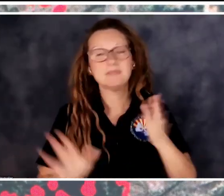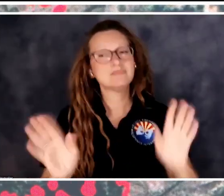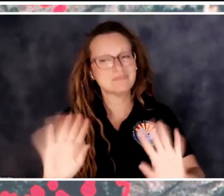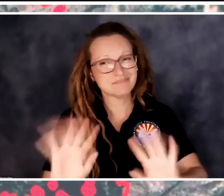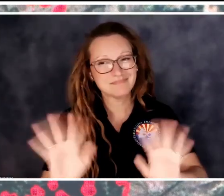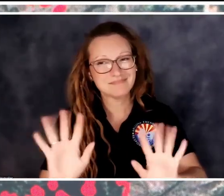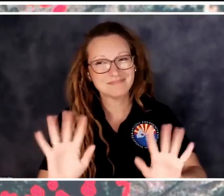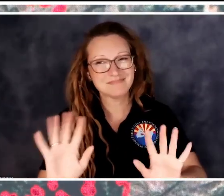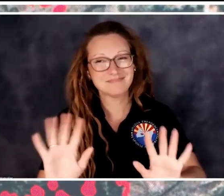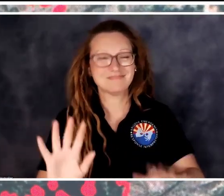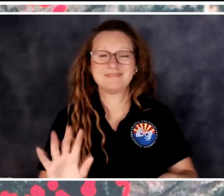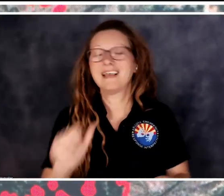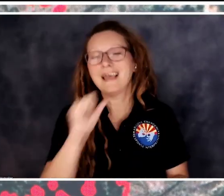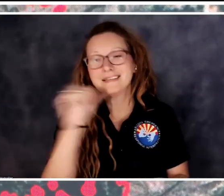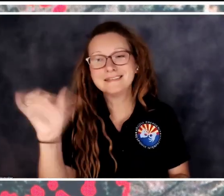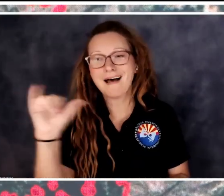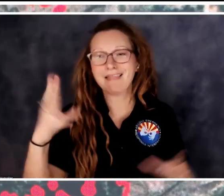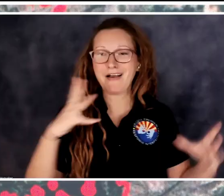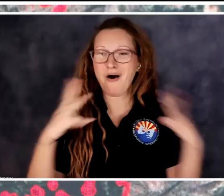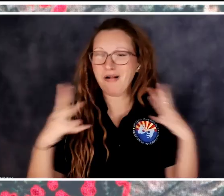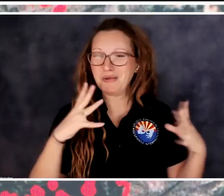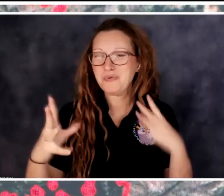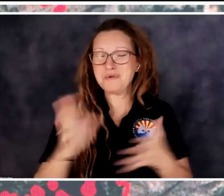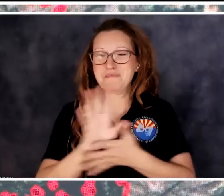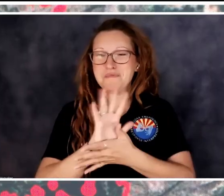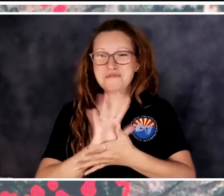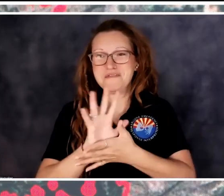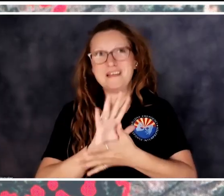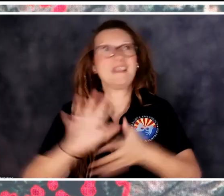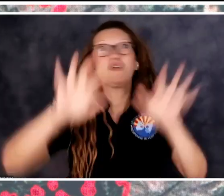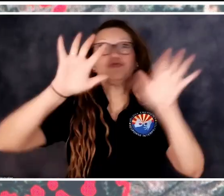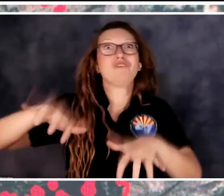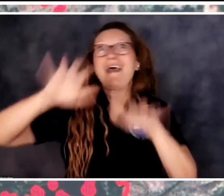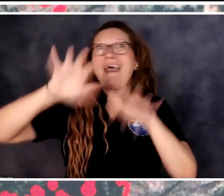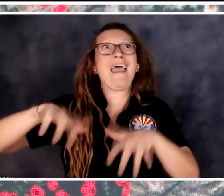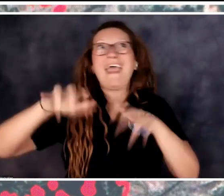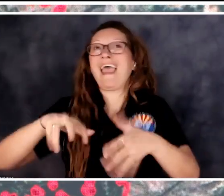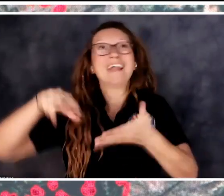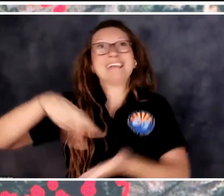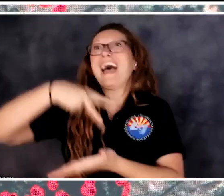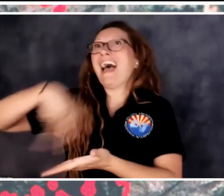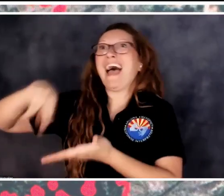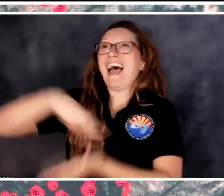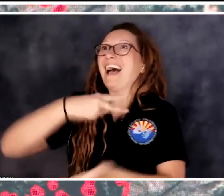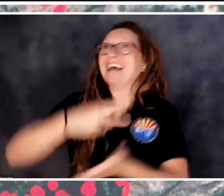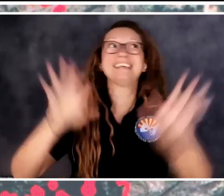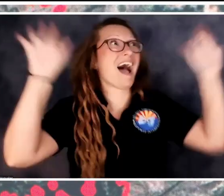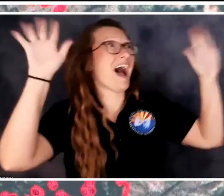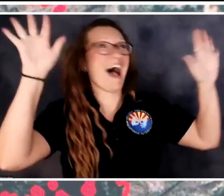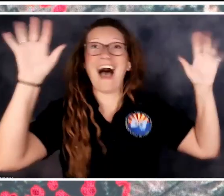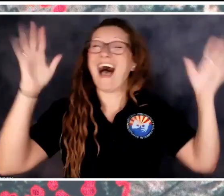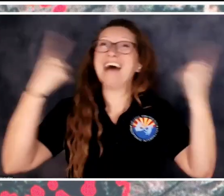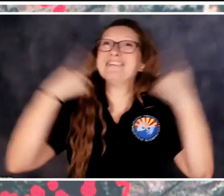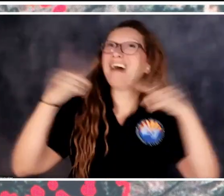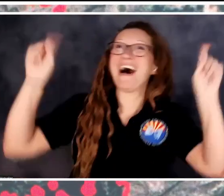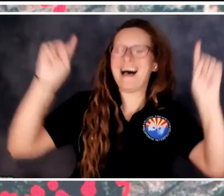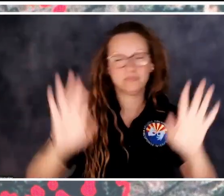Firefighter wise, you know, it's not like the Hollywood movie that rain comes and everybody's dancing around in fire camp.